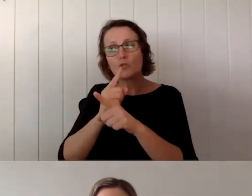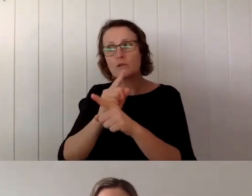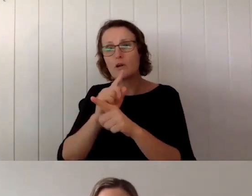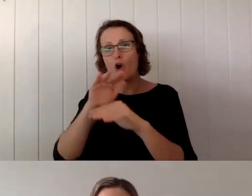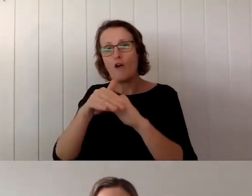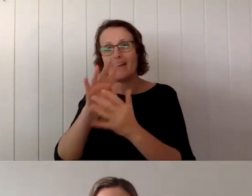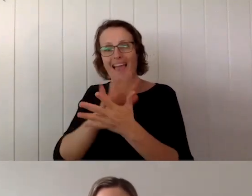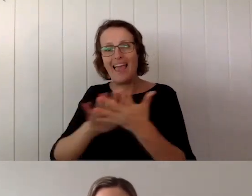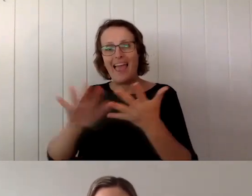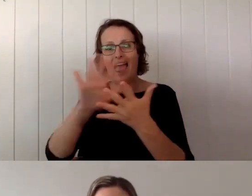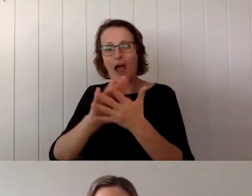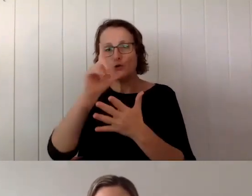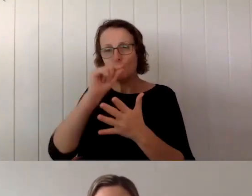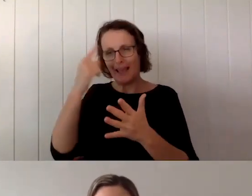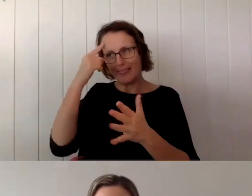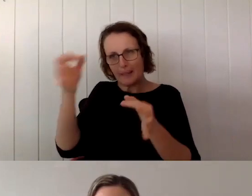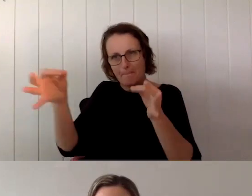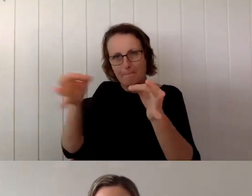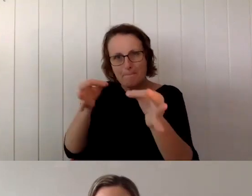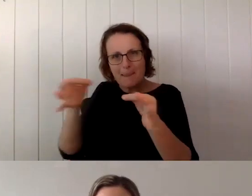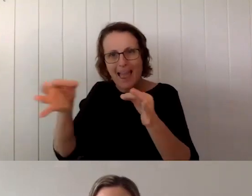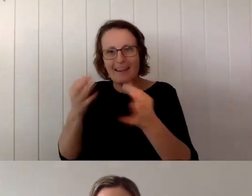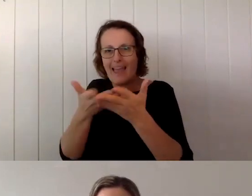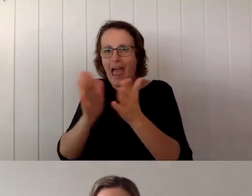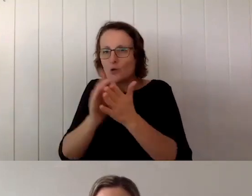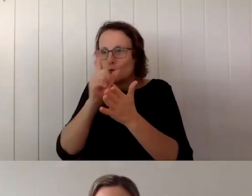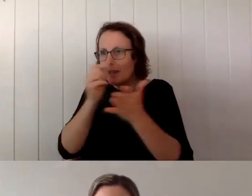about strategies around thinking strategically and encouraging people